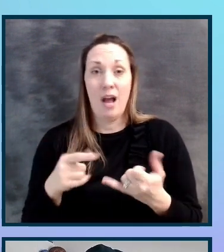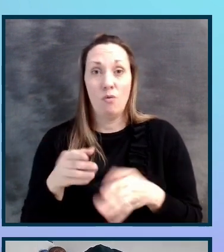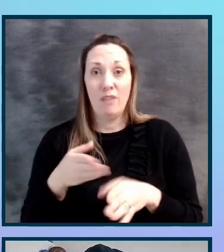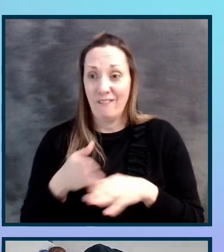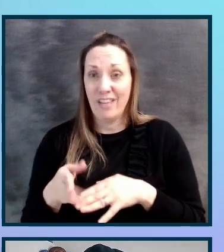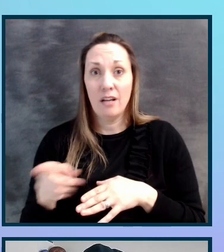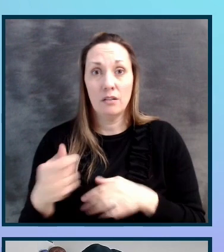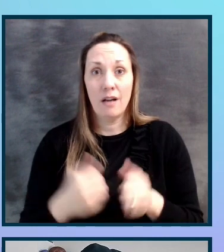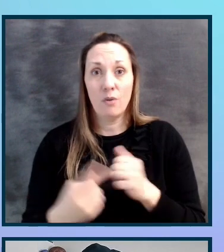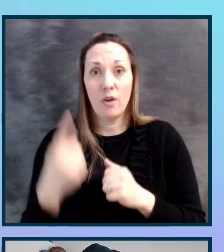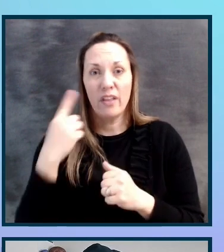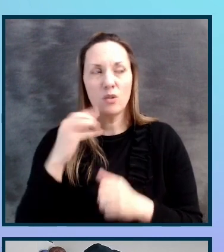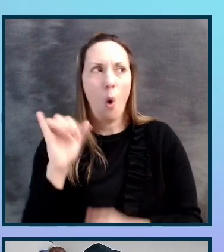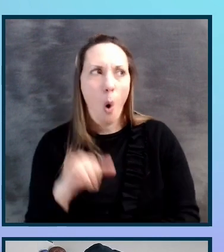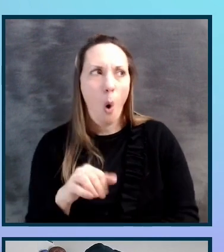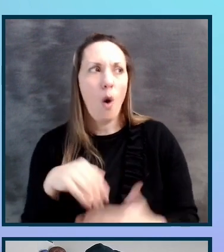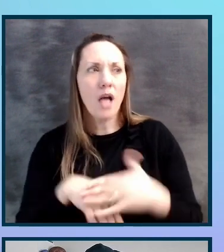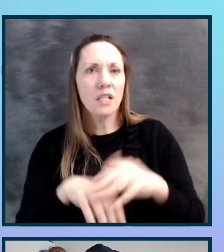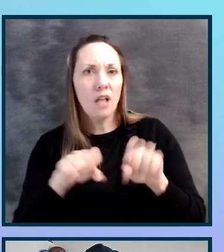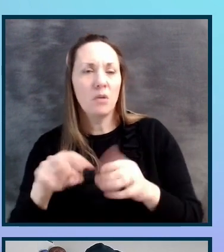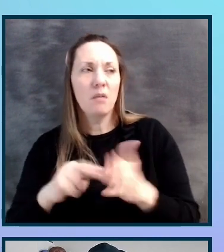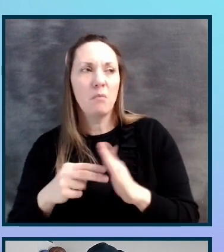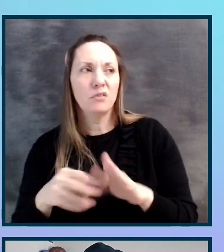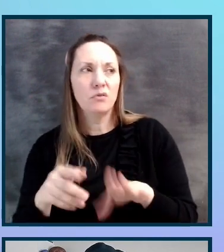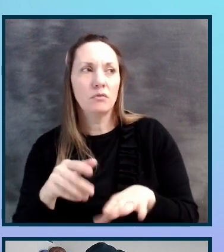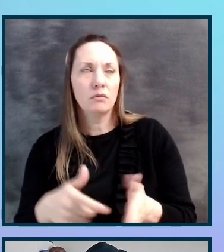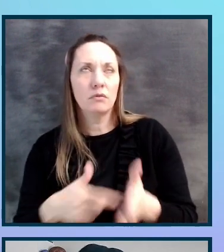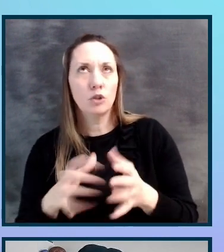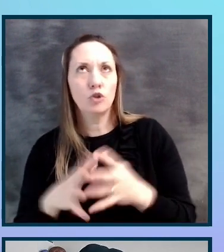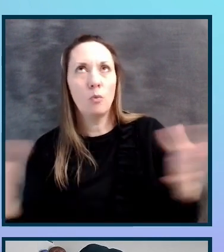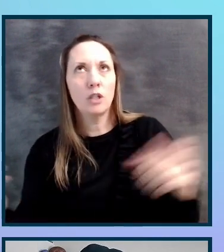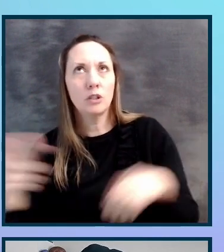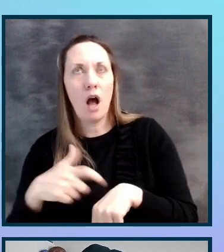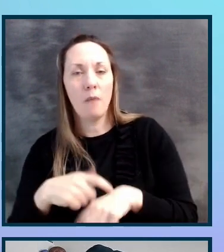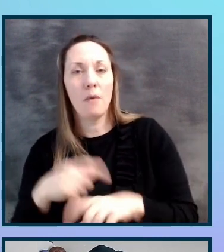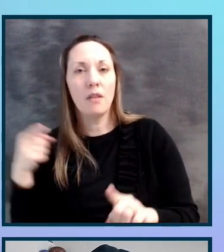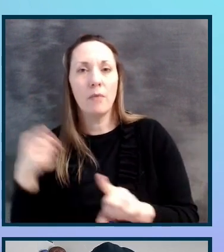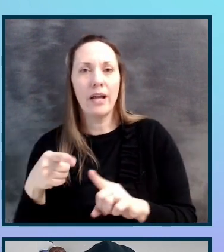that it slows everything down, right? The main ones are, there's no way to automate.